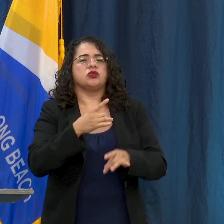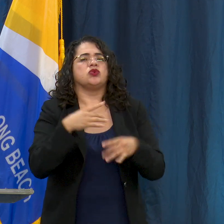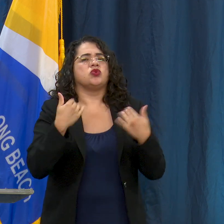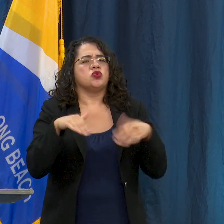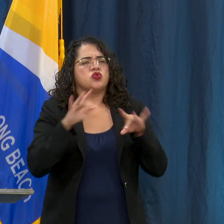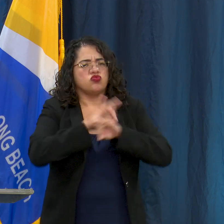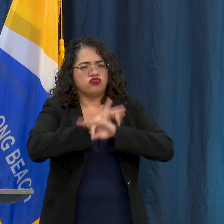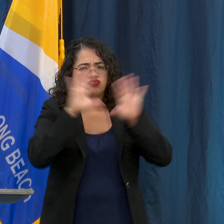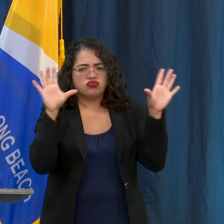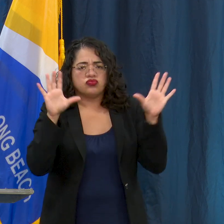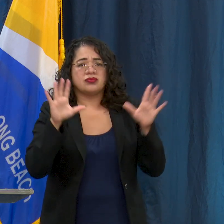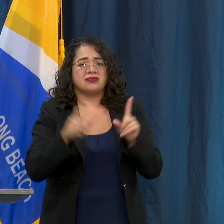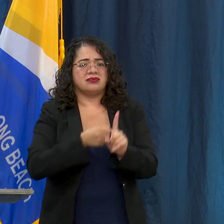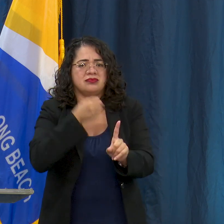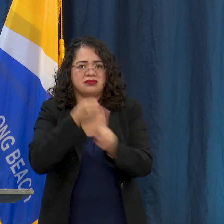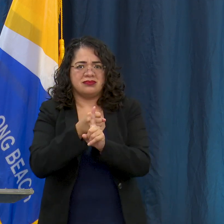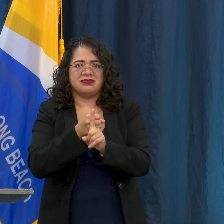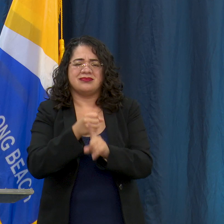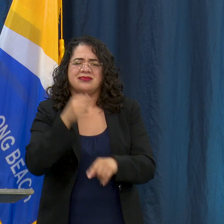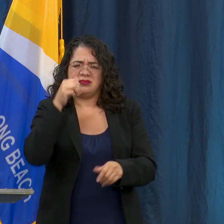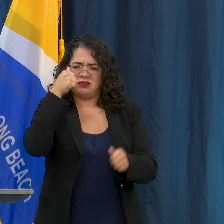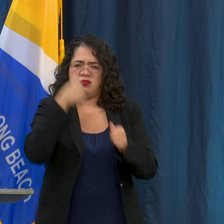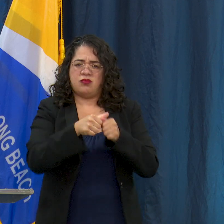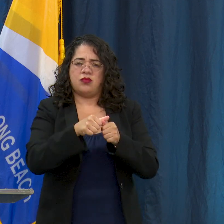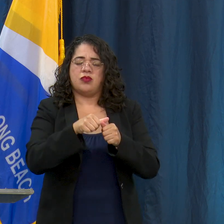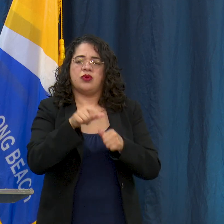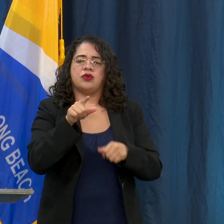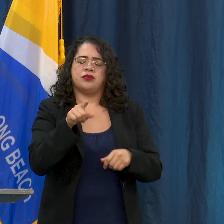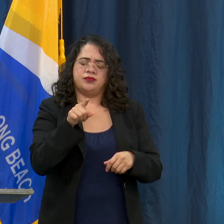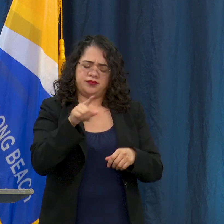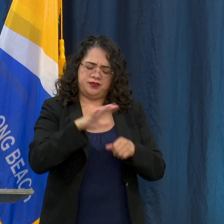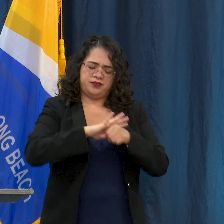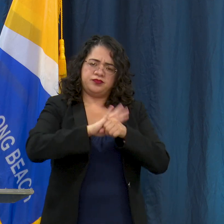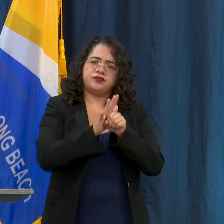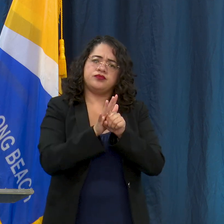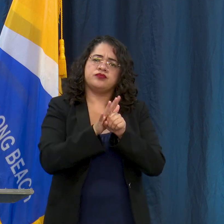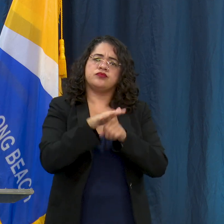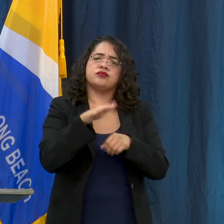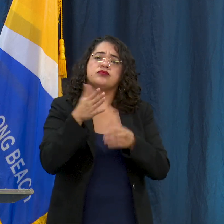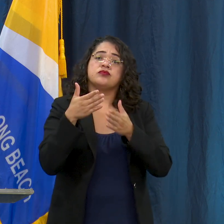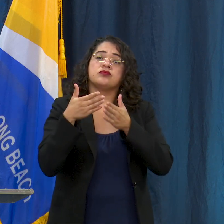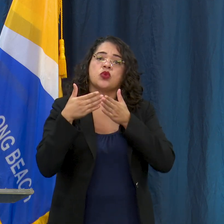incident early on if we remember with the cruise terminal and some